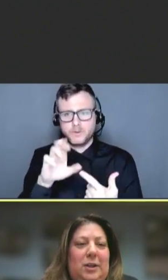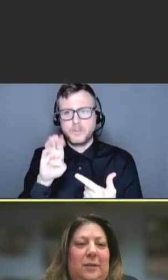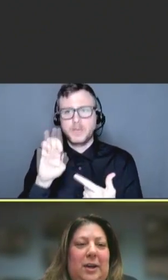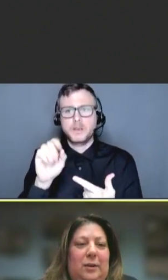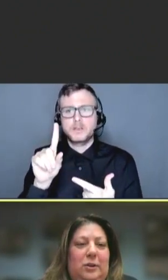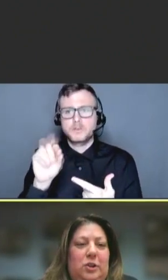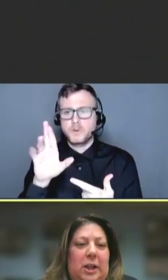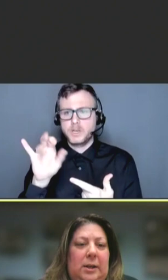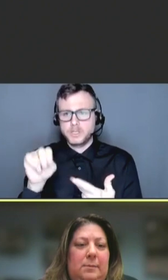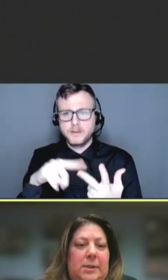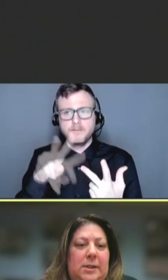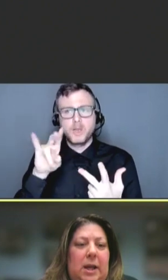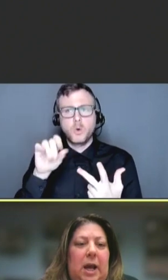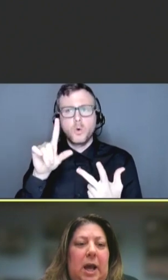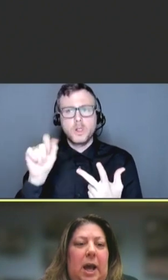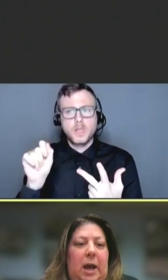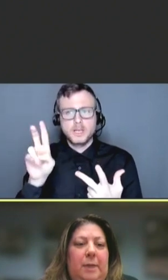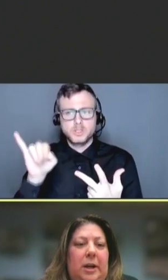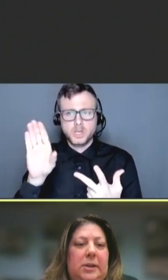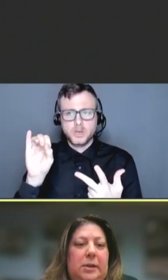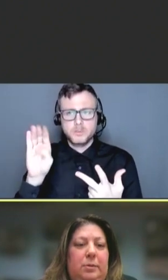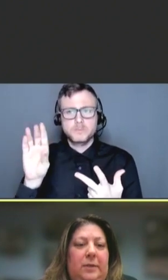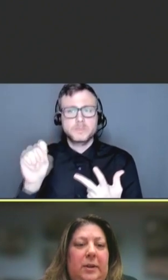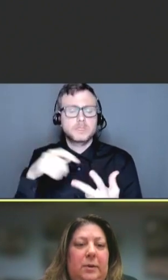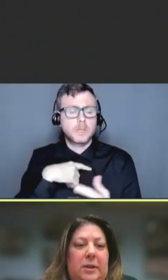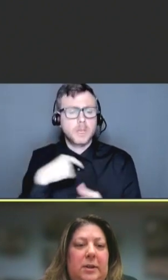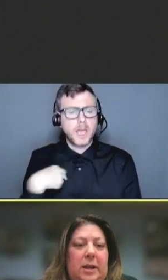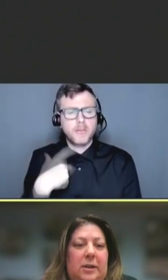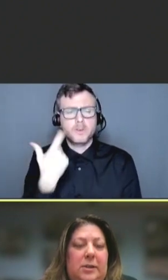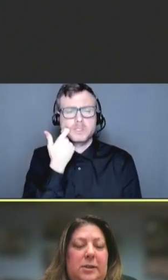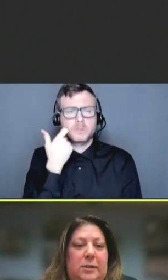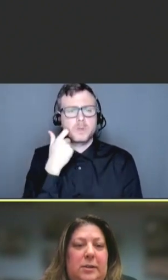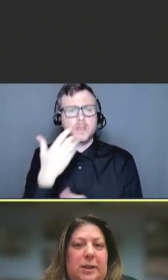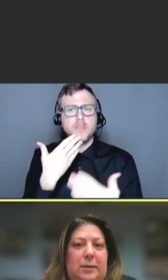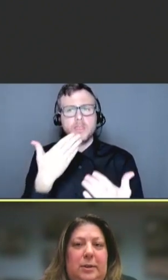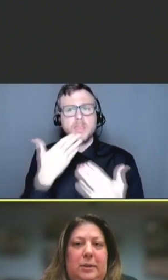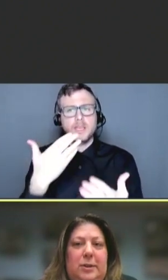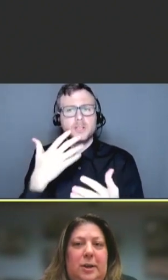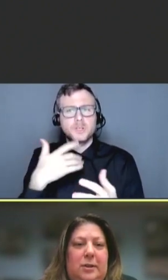and Viola Jacobs. I also briefly wanted to thank our studio team, including Charles,